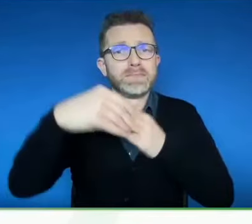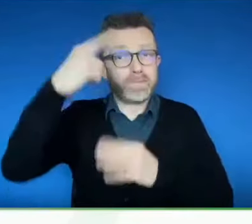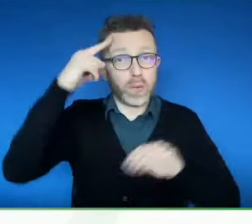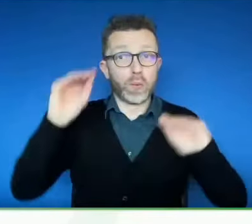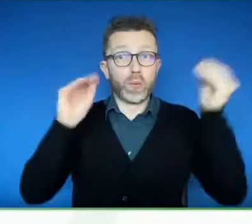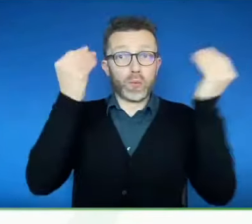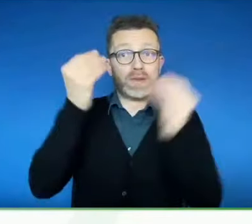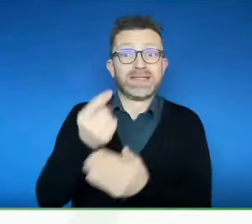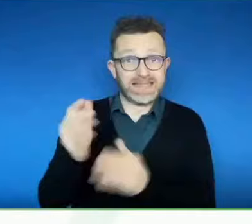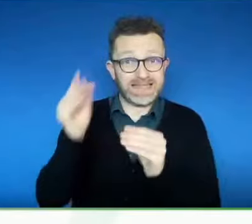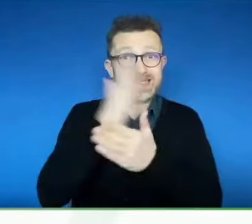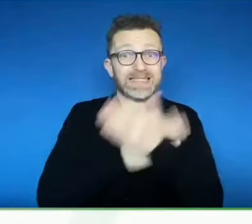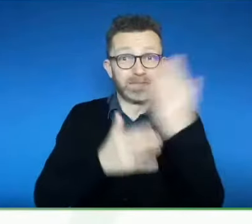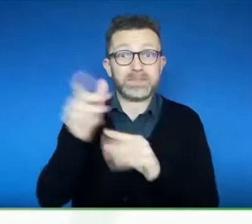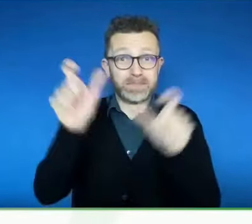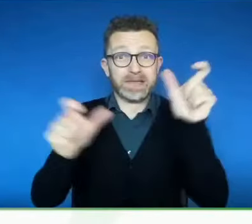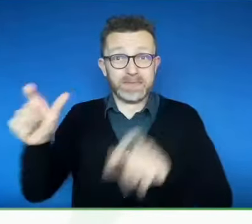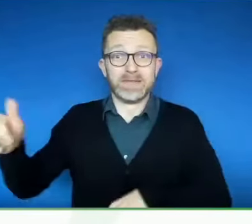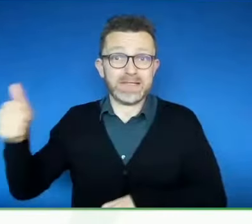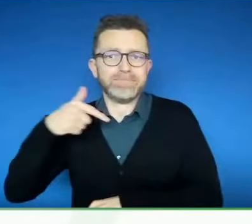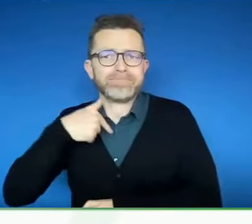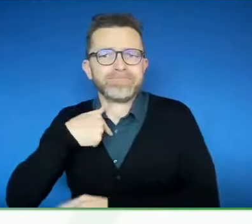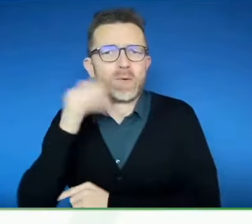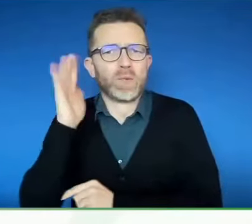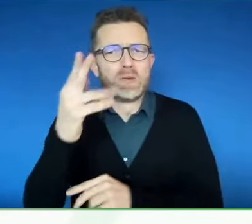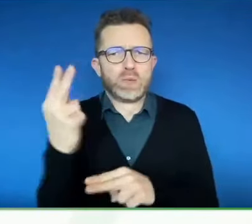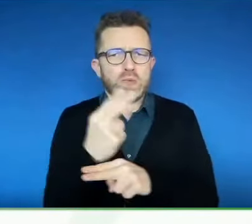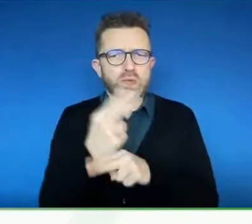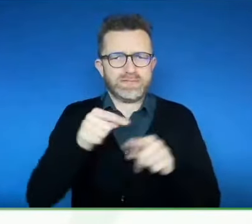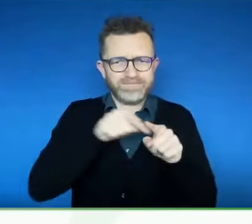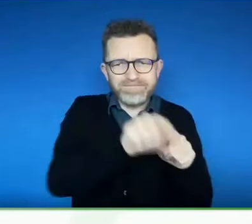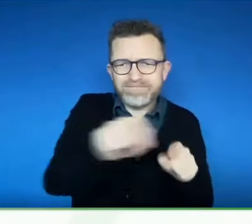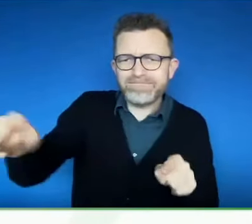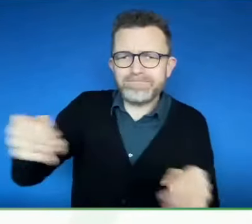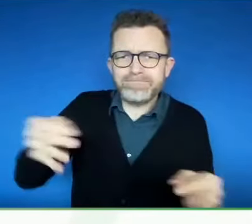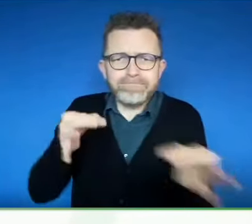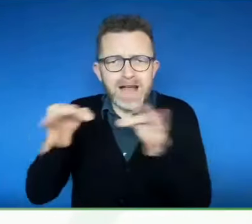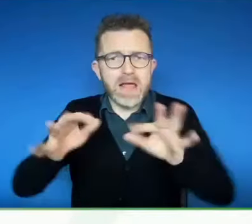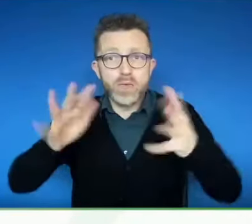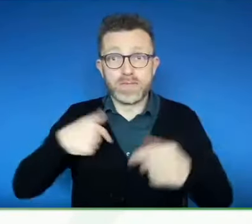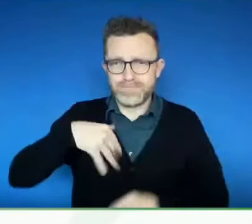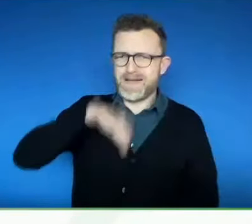17% completed a bachelor's degree at university, competitor percent of people without disability.